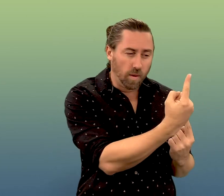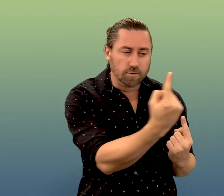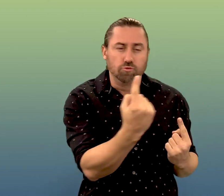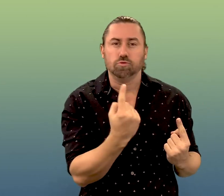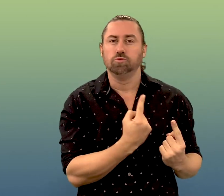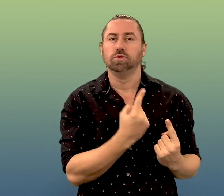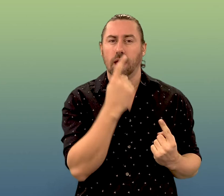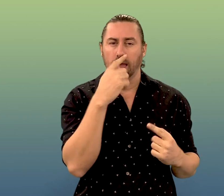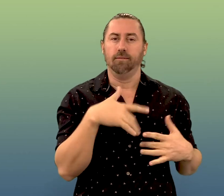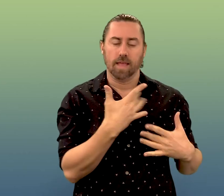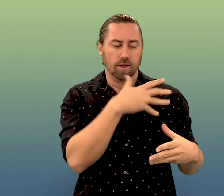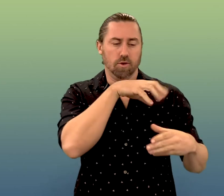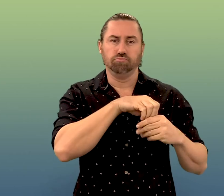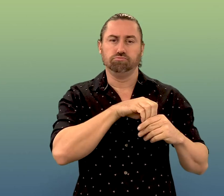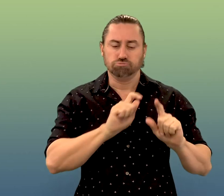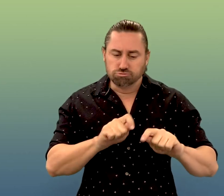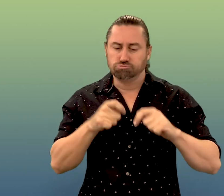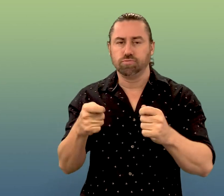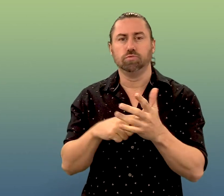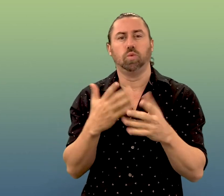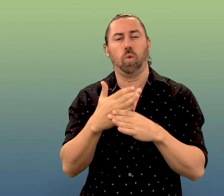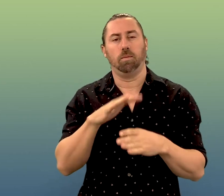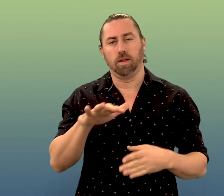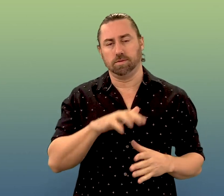that allows every employee to meaningfully contribute.